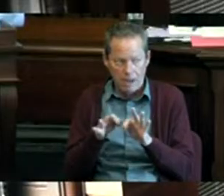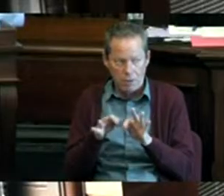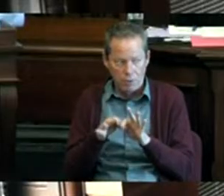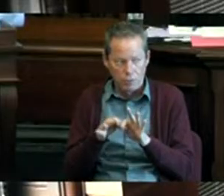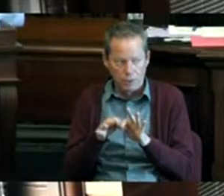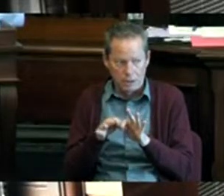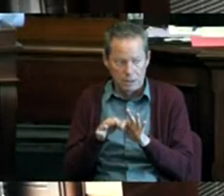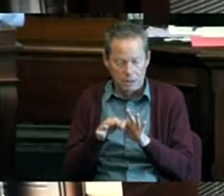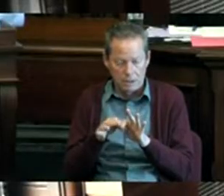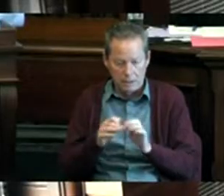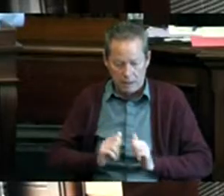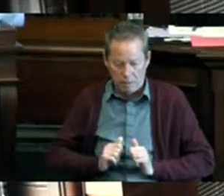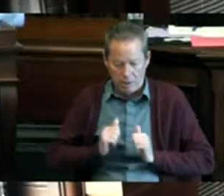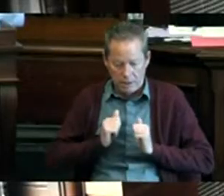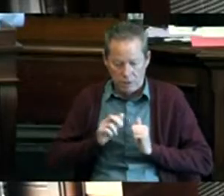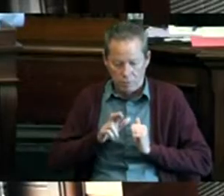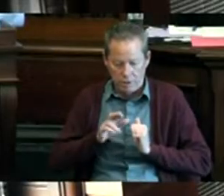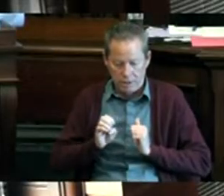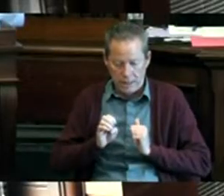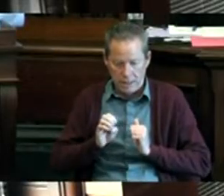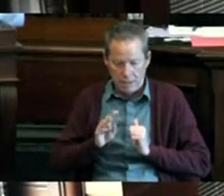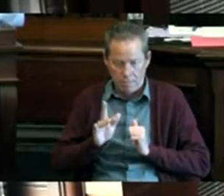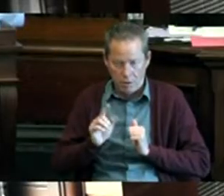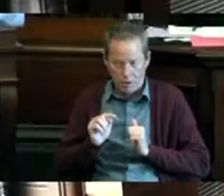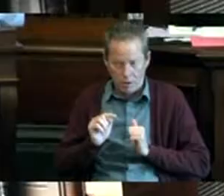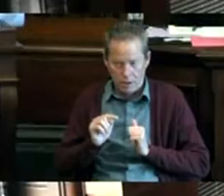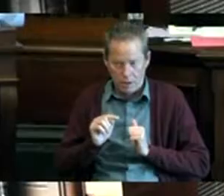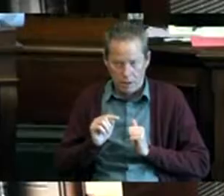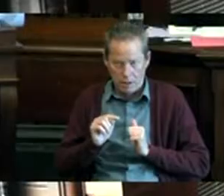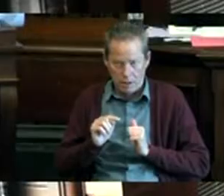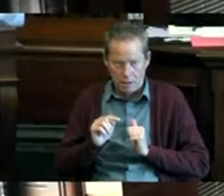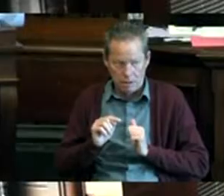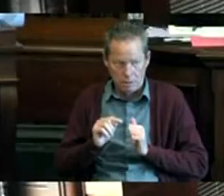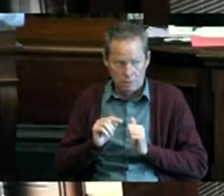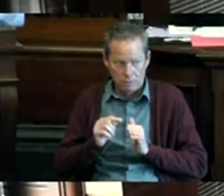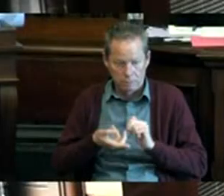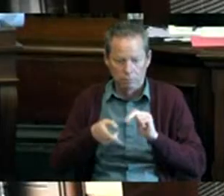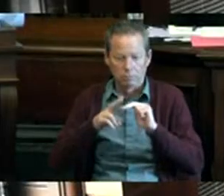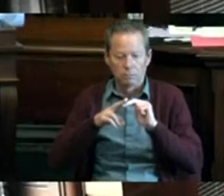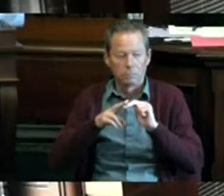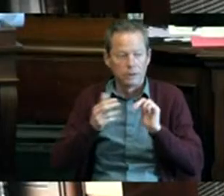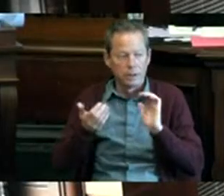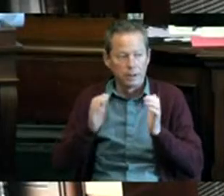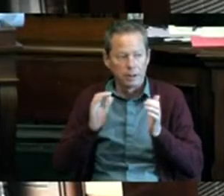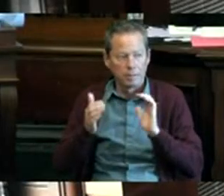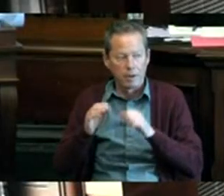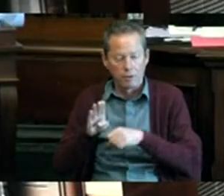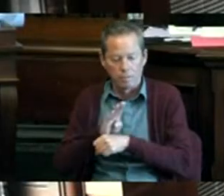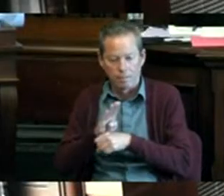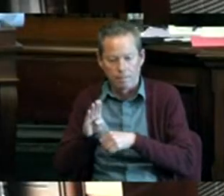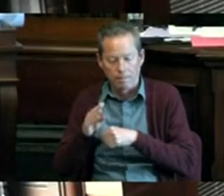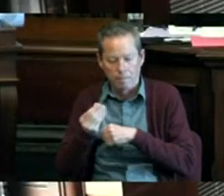how huge the values and the